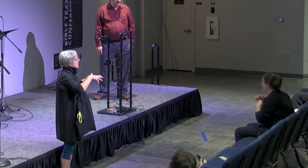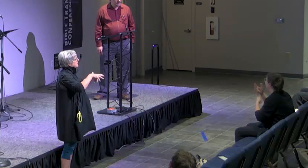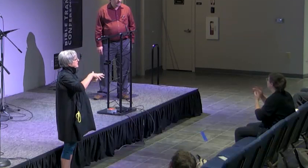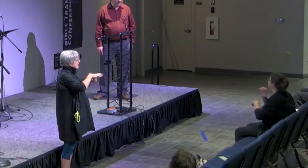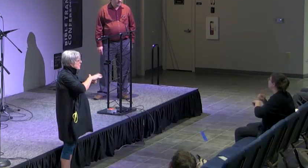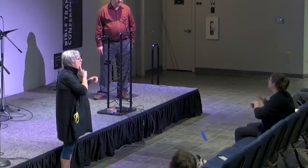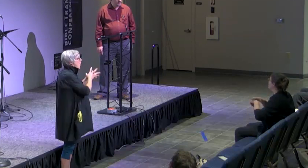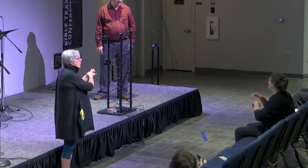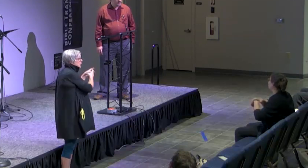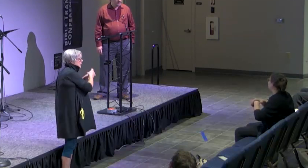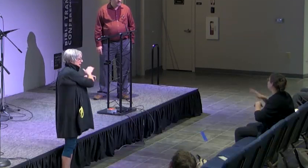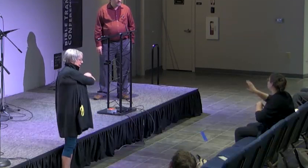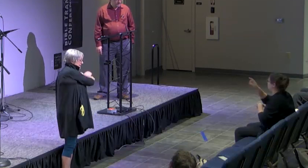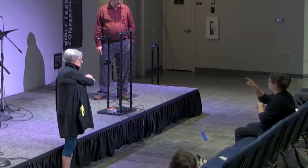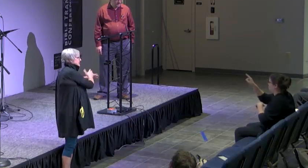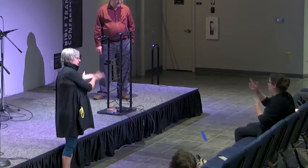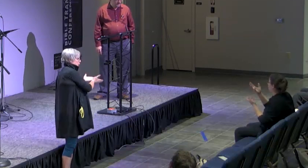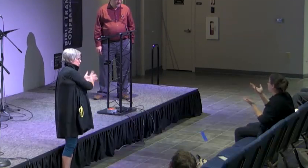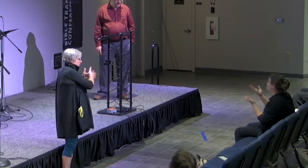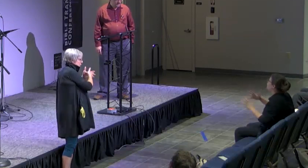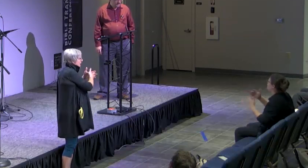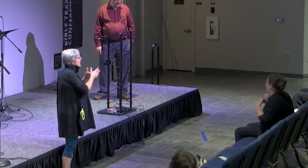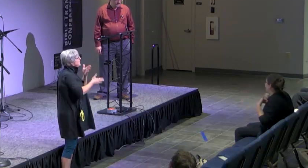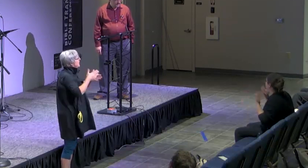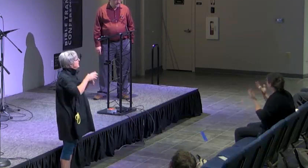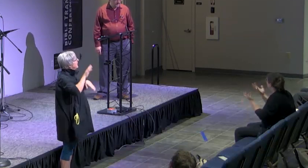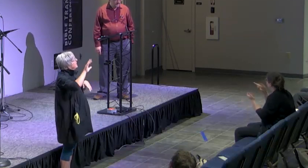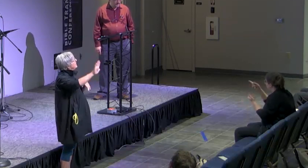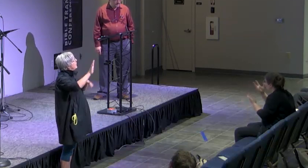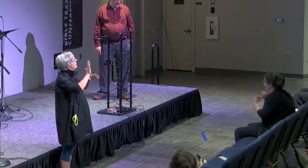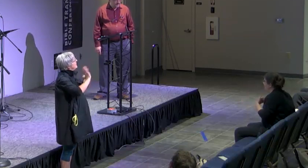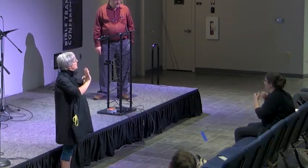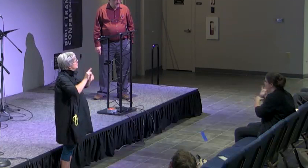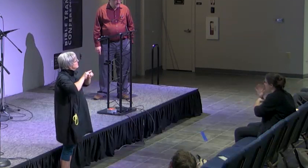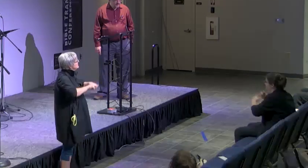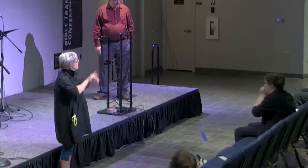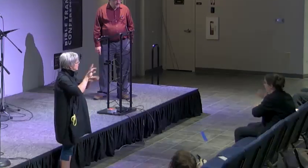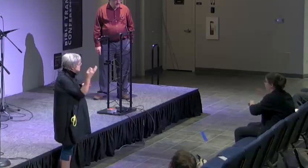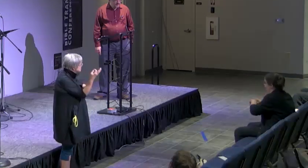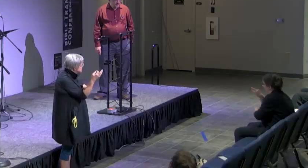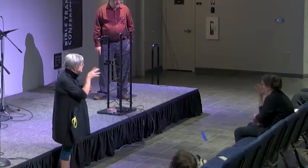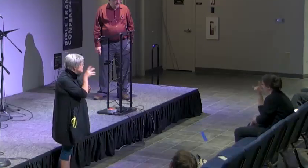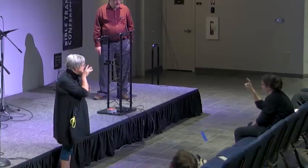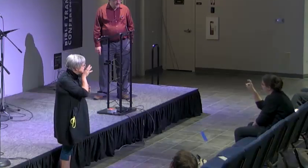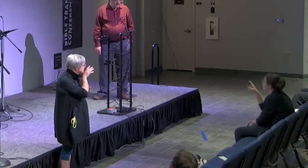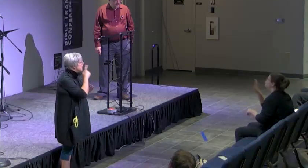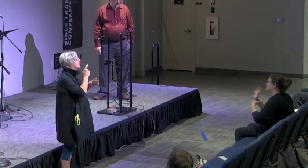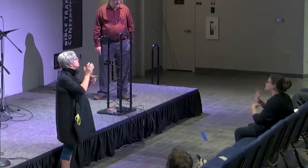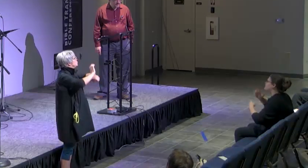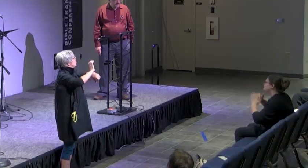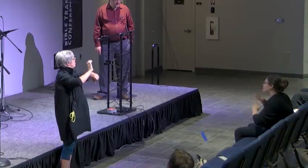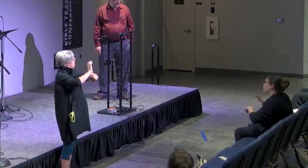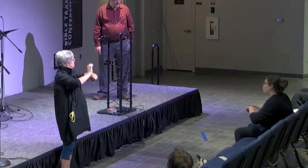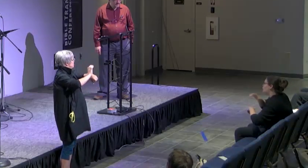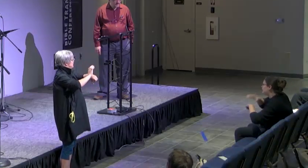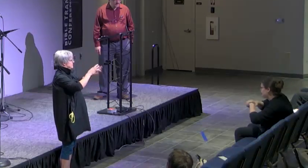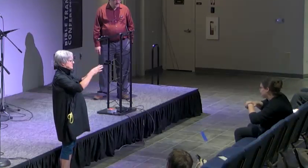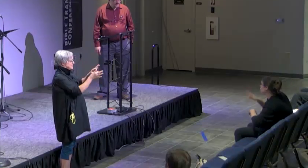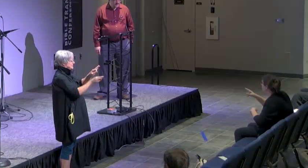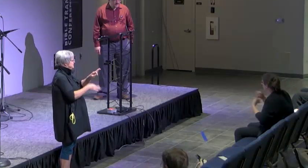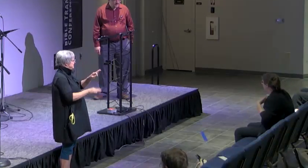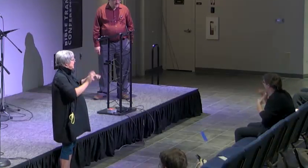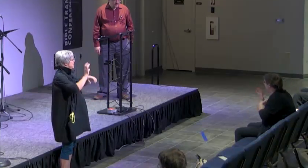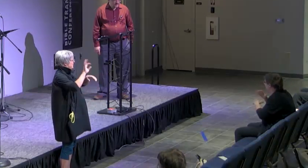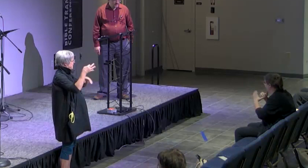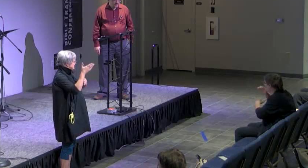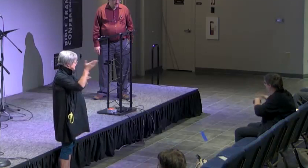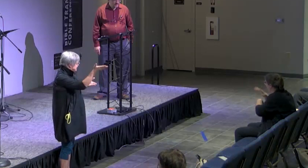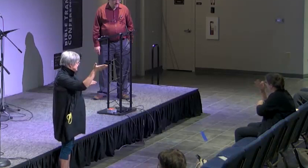You have some video build on French because I think When do you say church? Different from church in the C in English and the E.